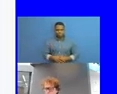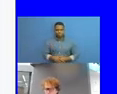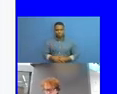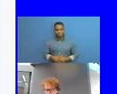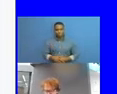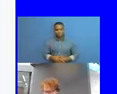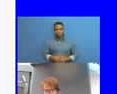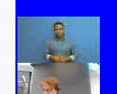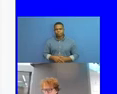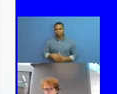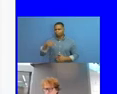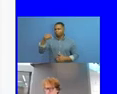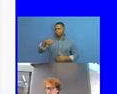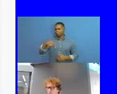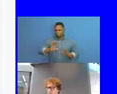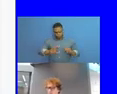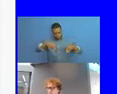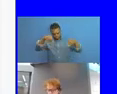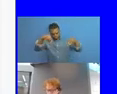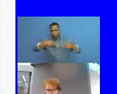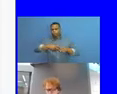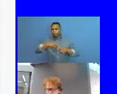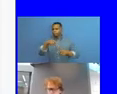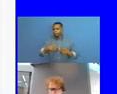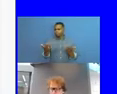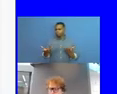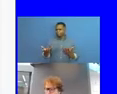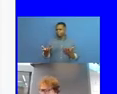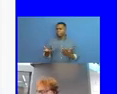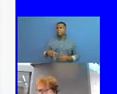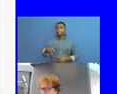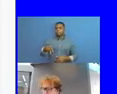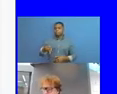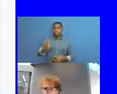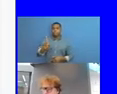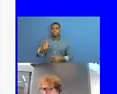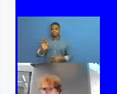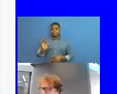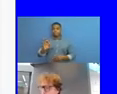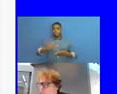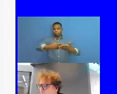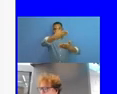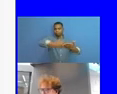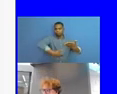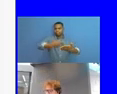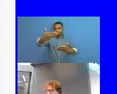to help you develop proposals that are really aligned with the aims and objectives of Perform Europe,